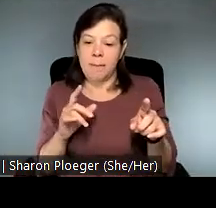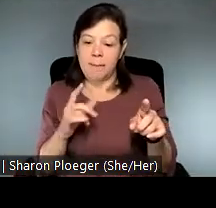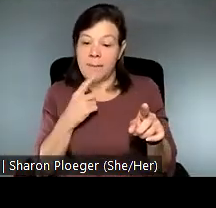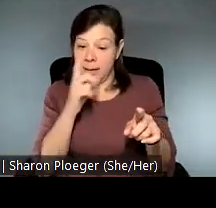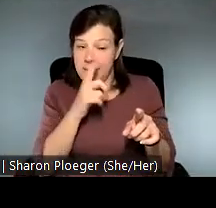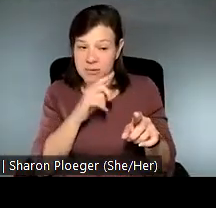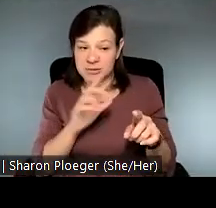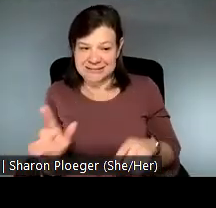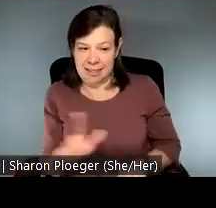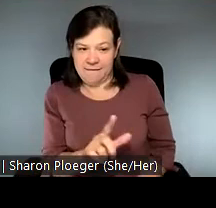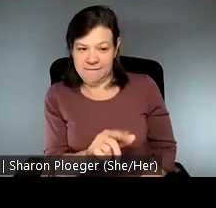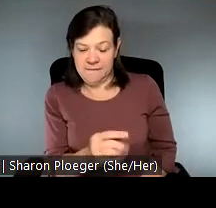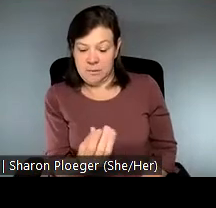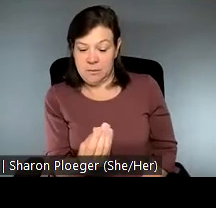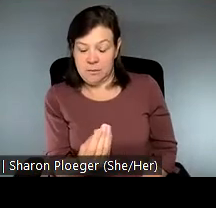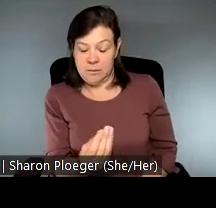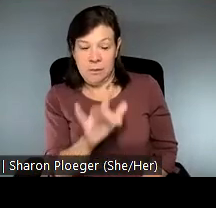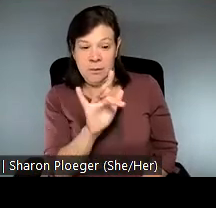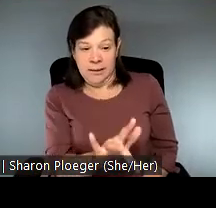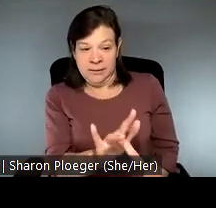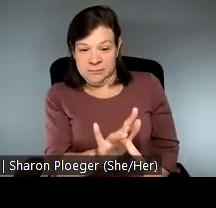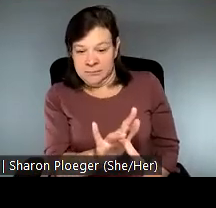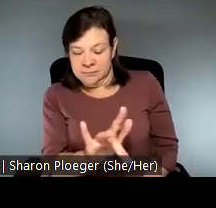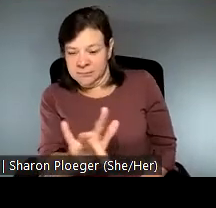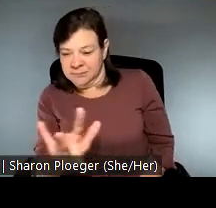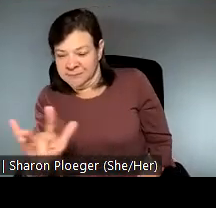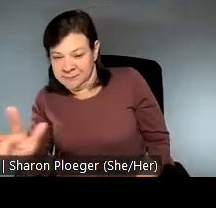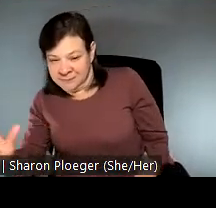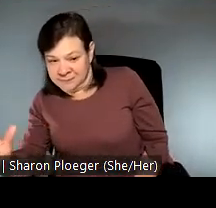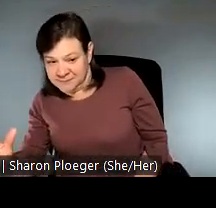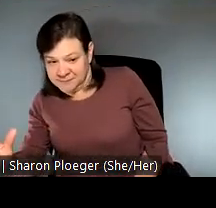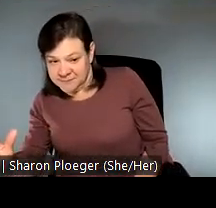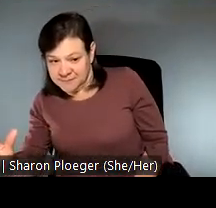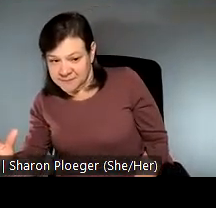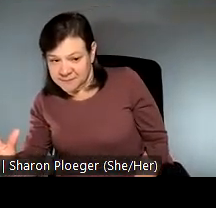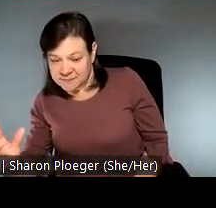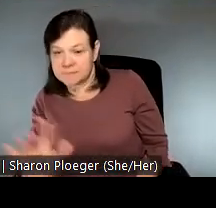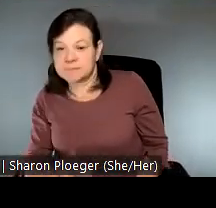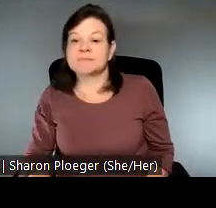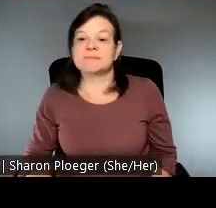If I kind of click where my cursor is, hold down, and then I drag my mouse to the right side,